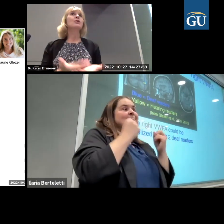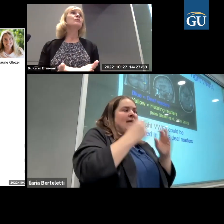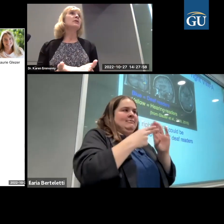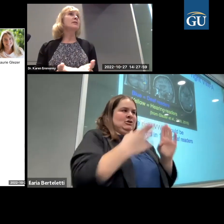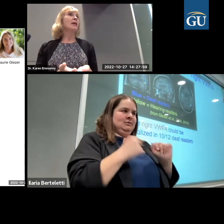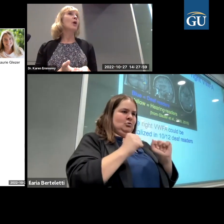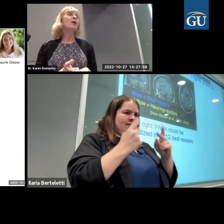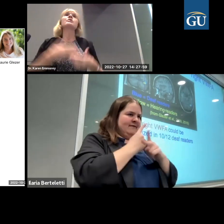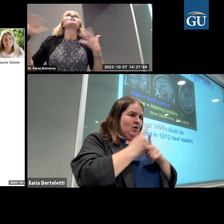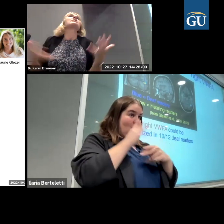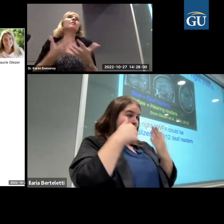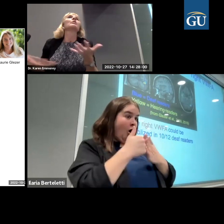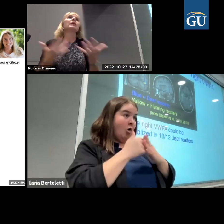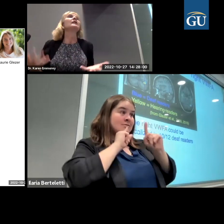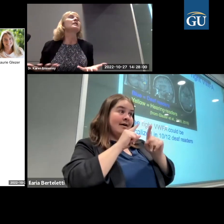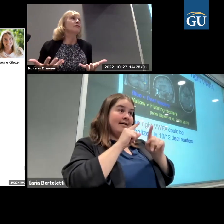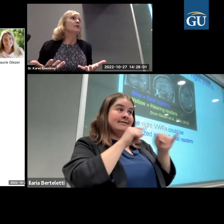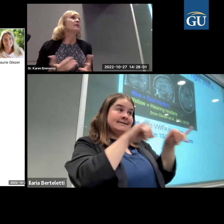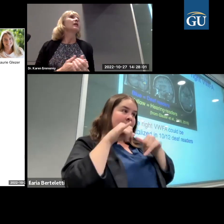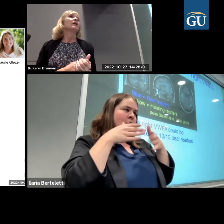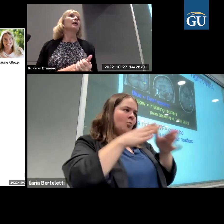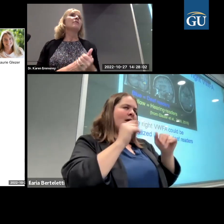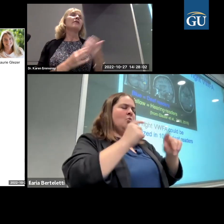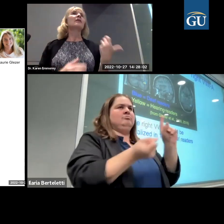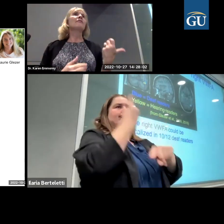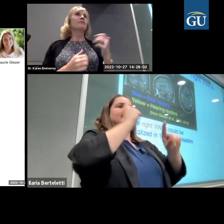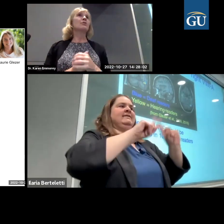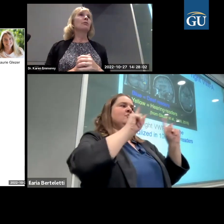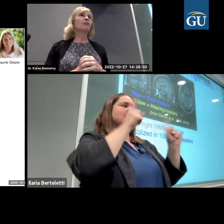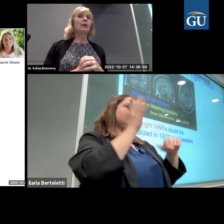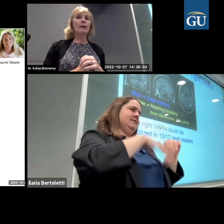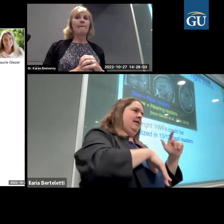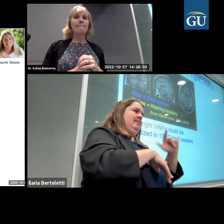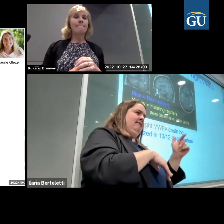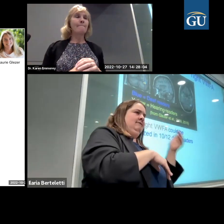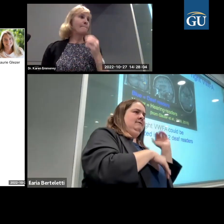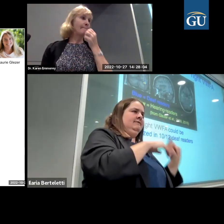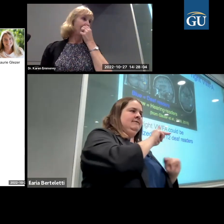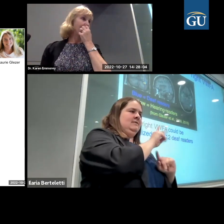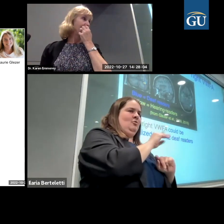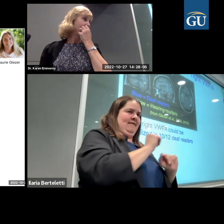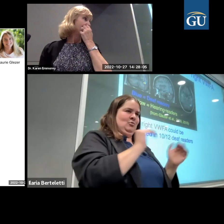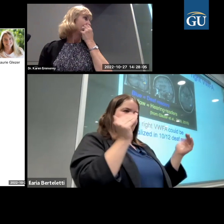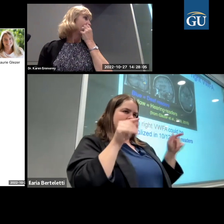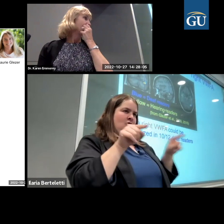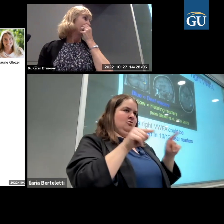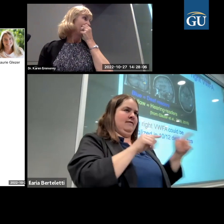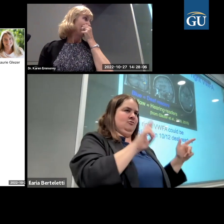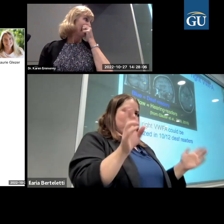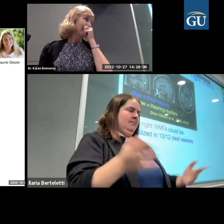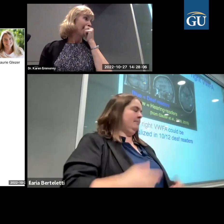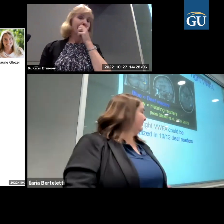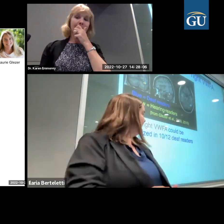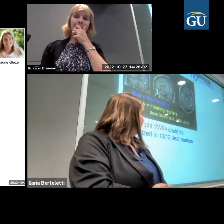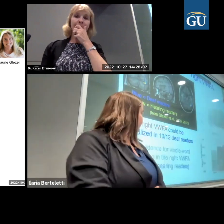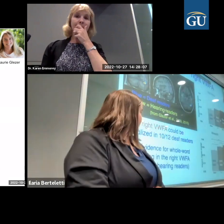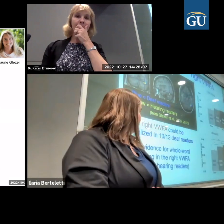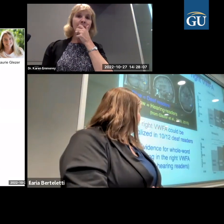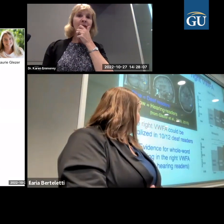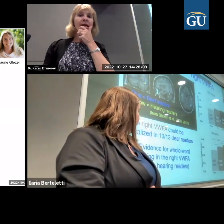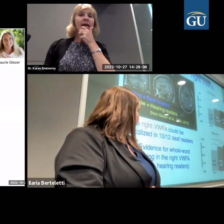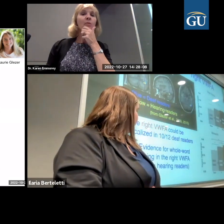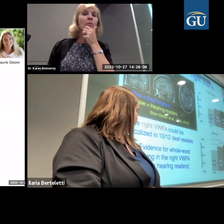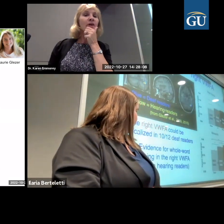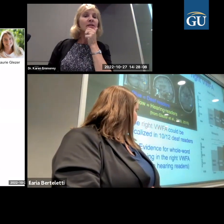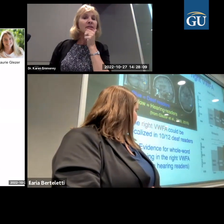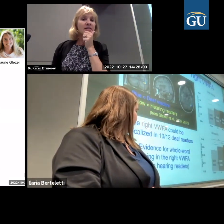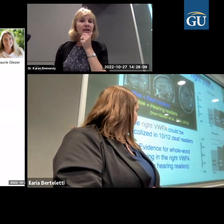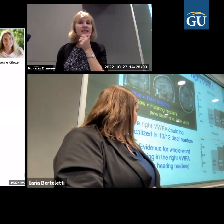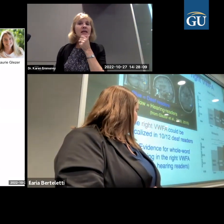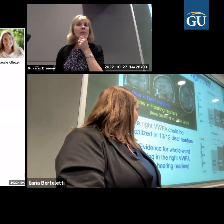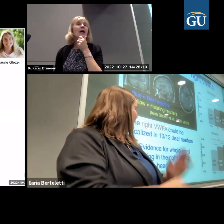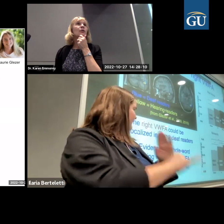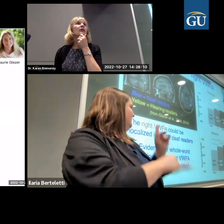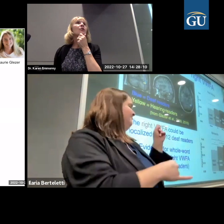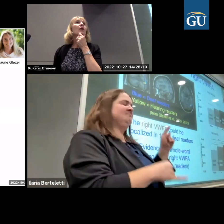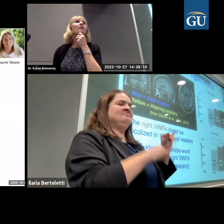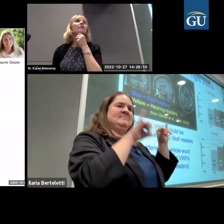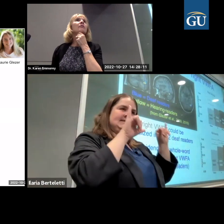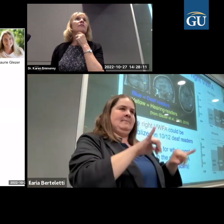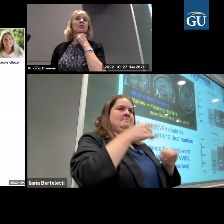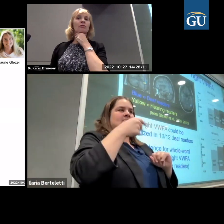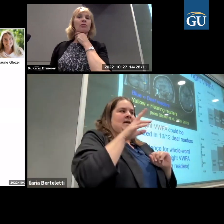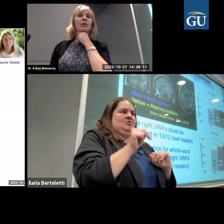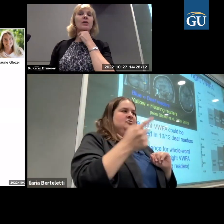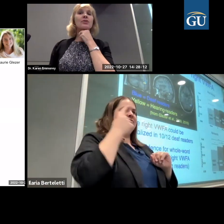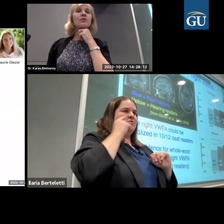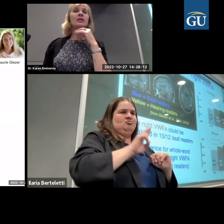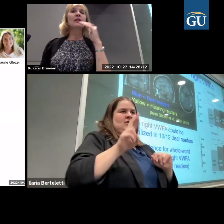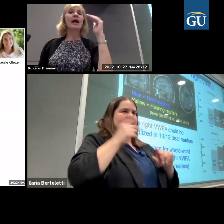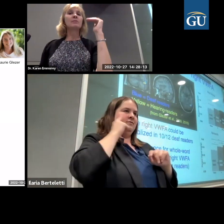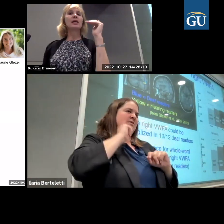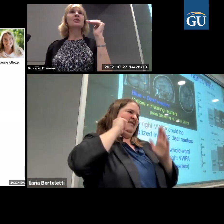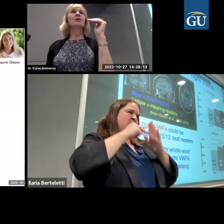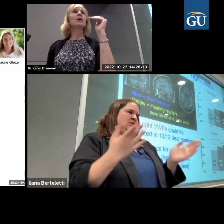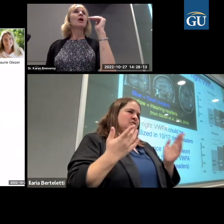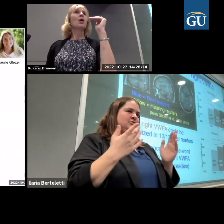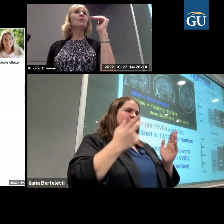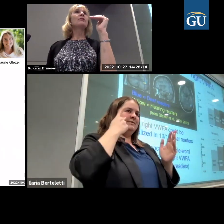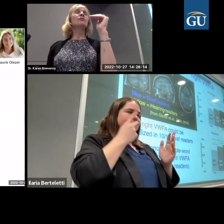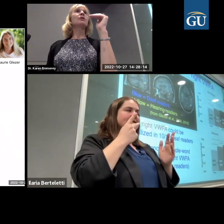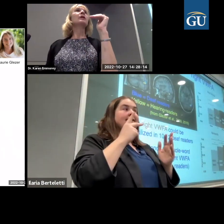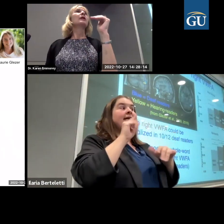and what we find is the exact same pattern in the right visual word from area. So you see adaptation only for uh word repetitions. No difference between one letter versus a completely different word, and then a graded response for the suit awards for the non words.